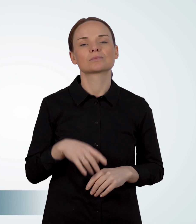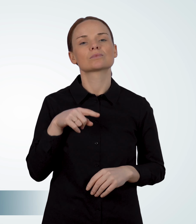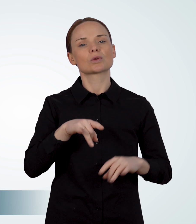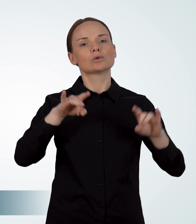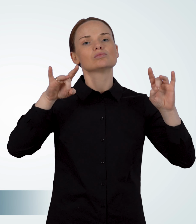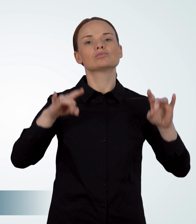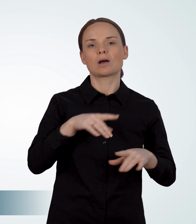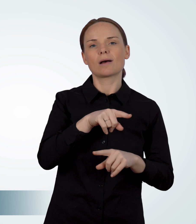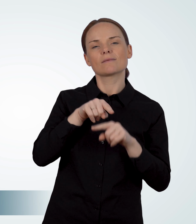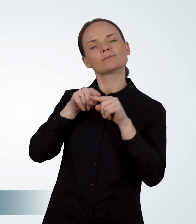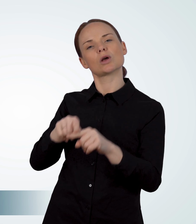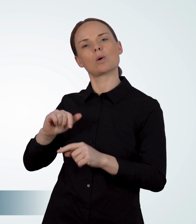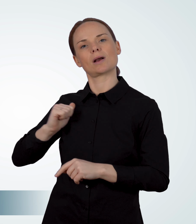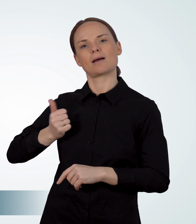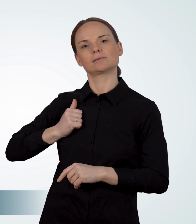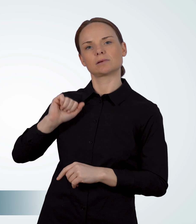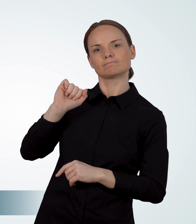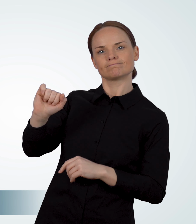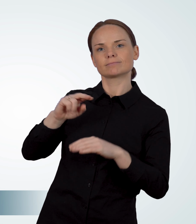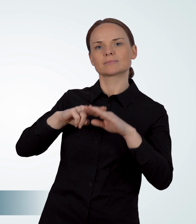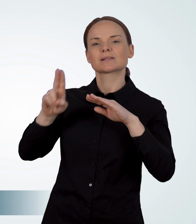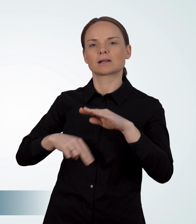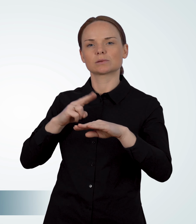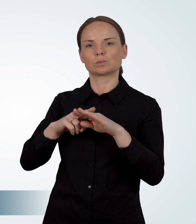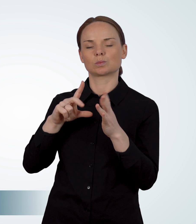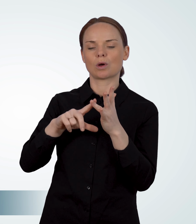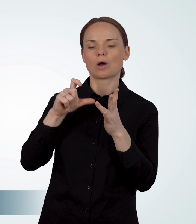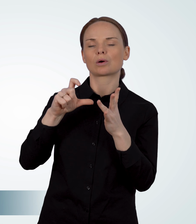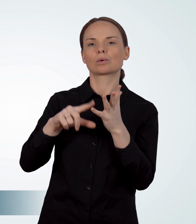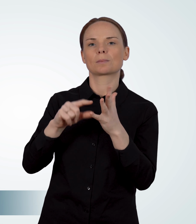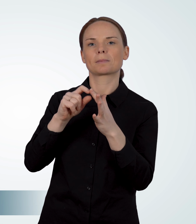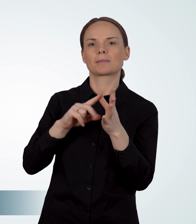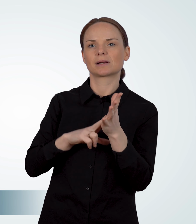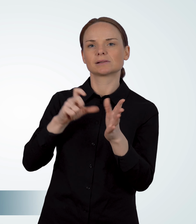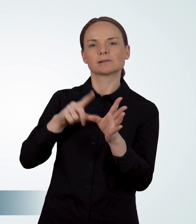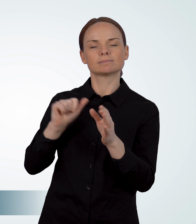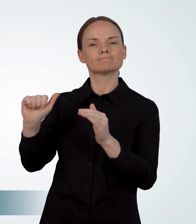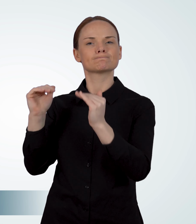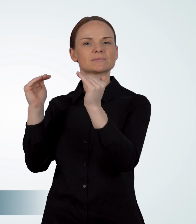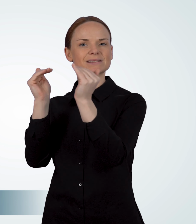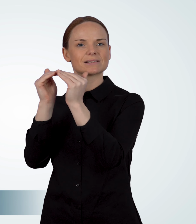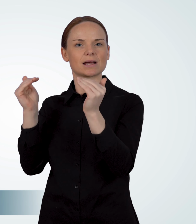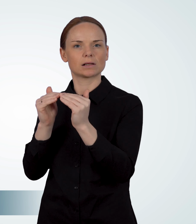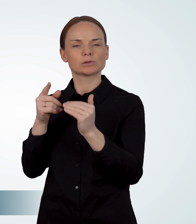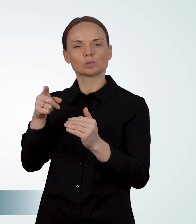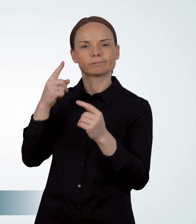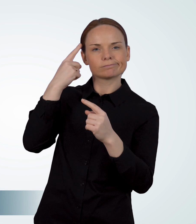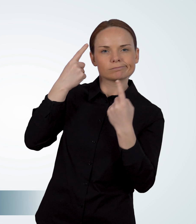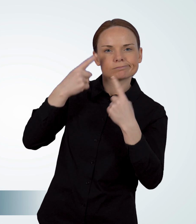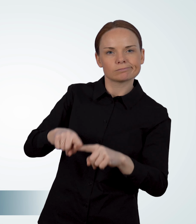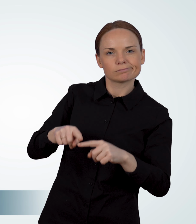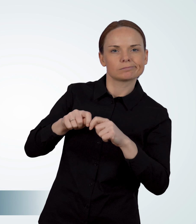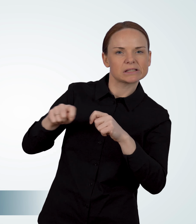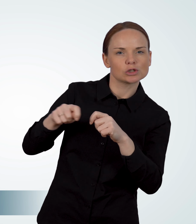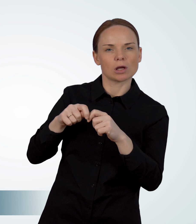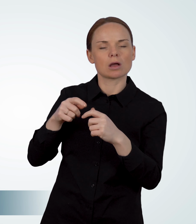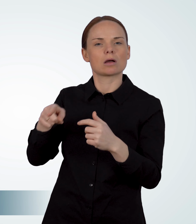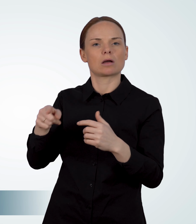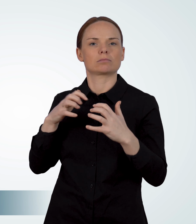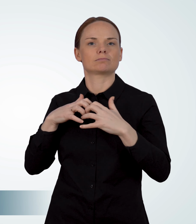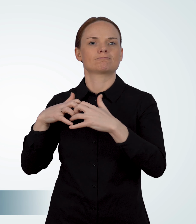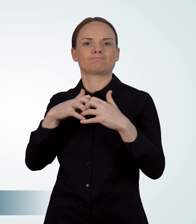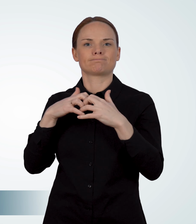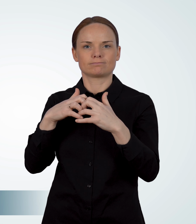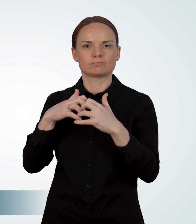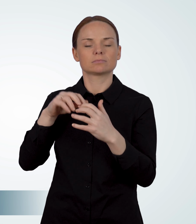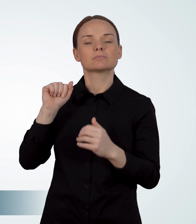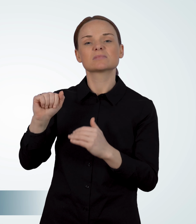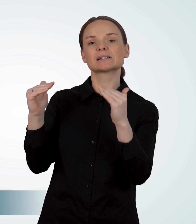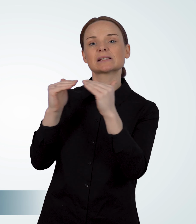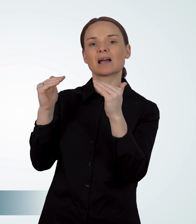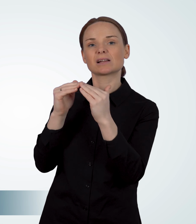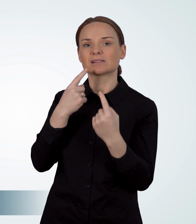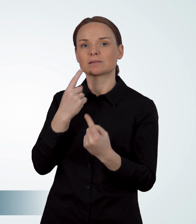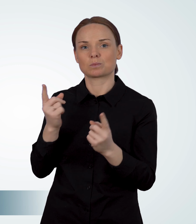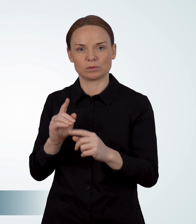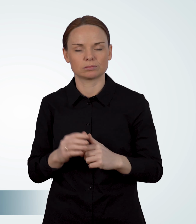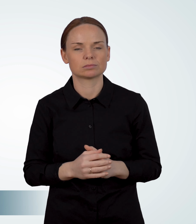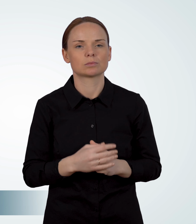Australia uses the Canadian National Occupancy Standard to measure overcrowding. The standard says: